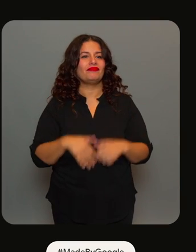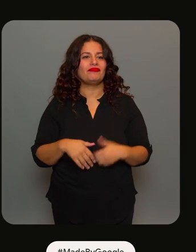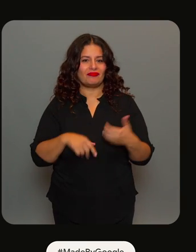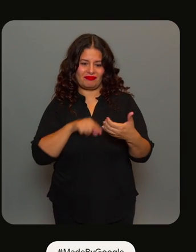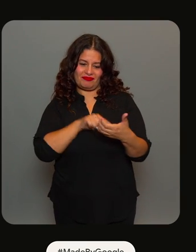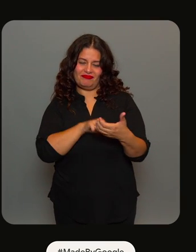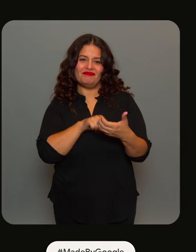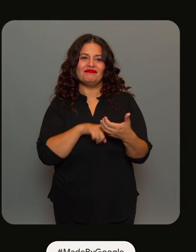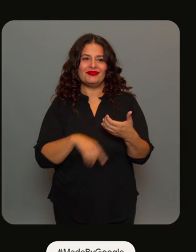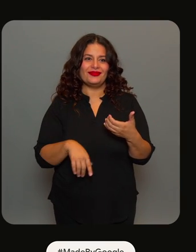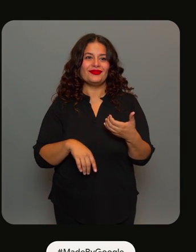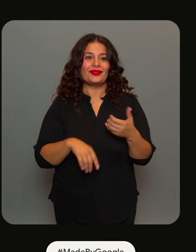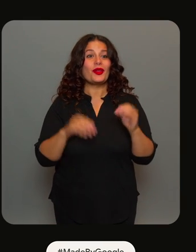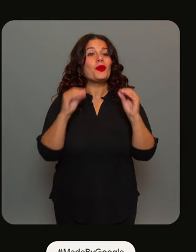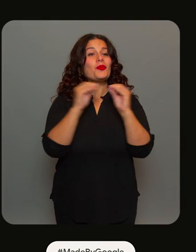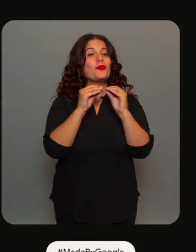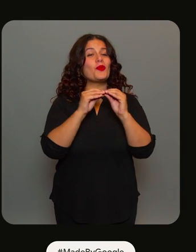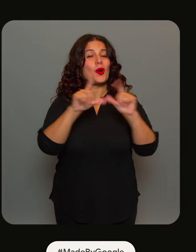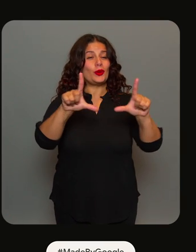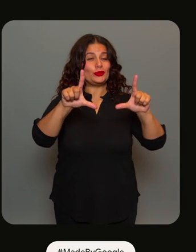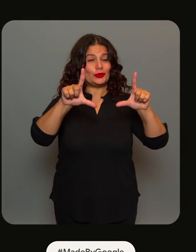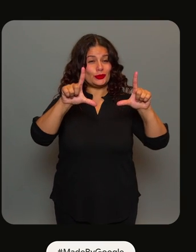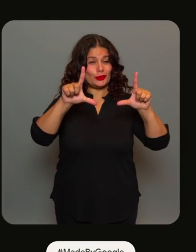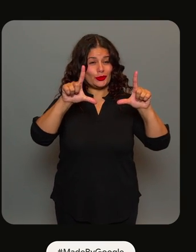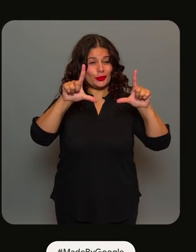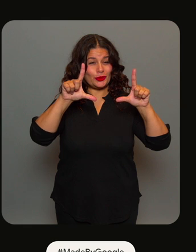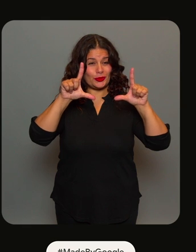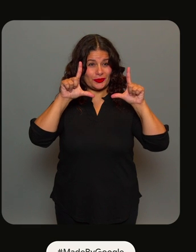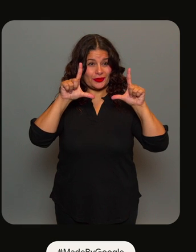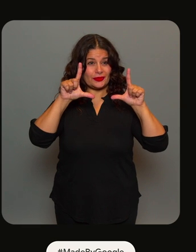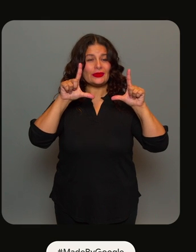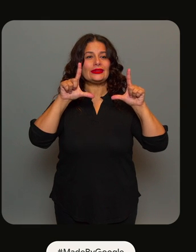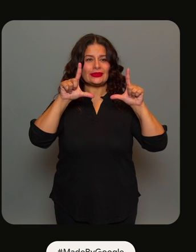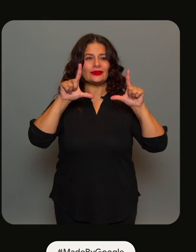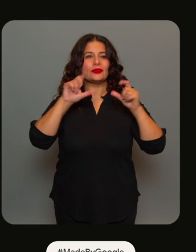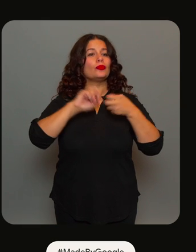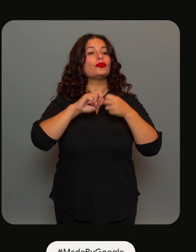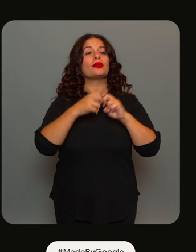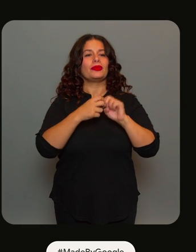As you zoom in even more, hand motion starts to become an issue.